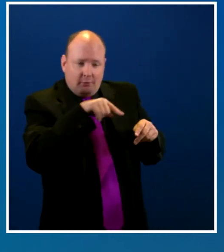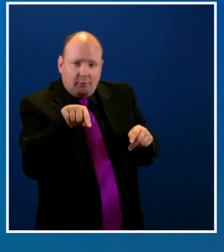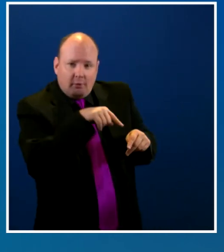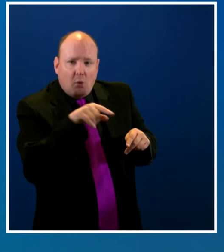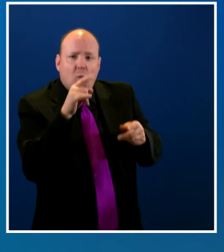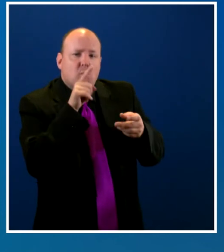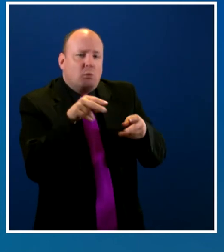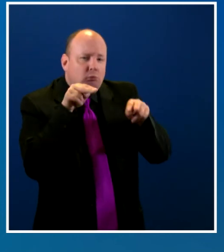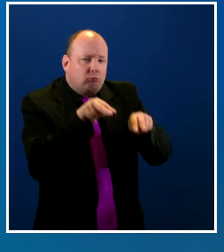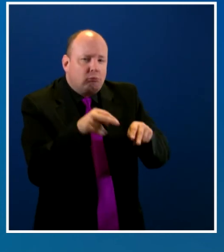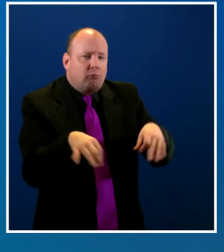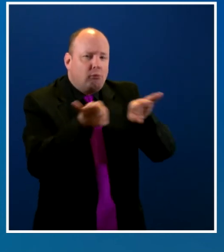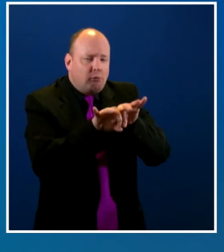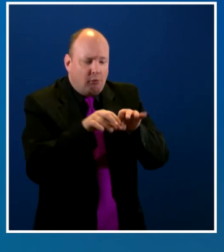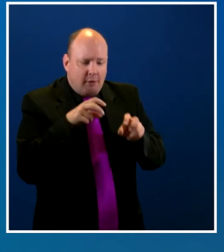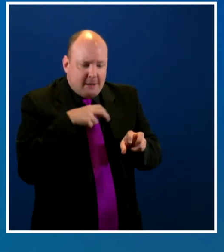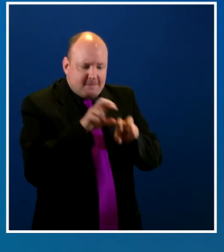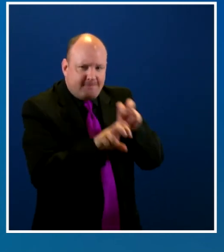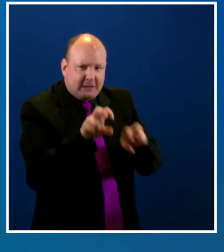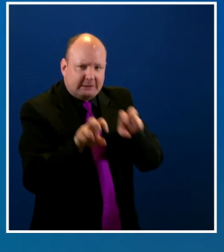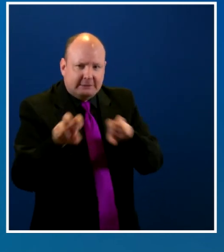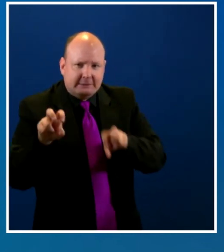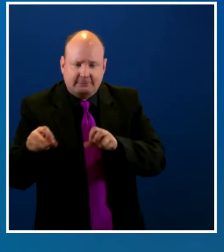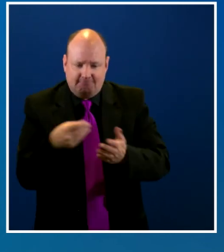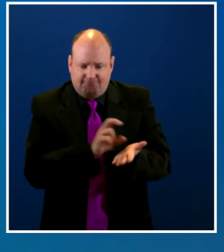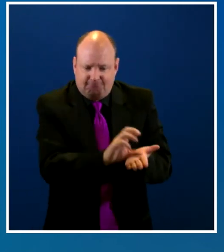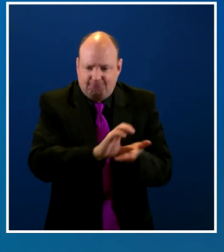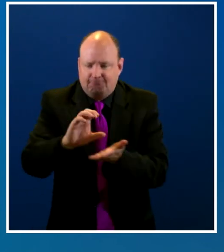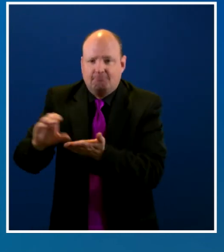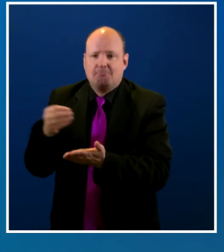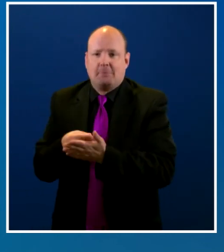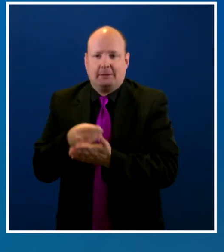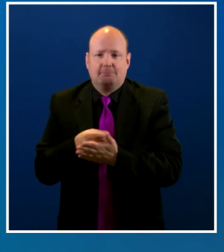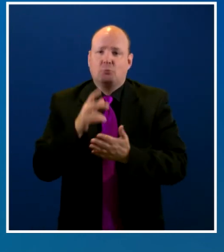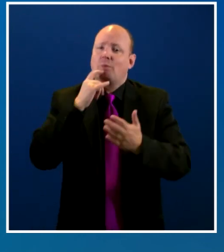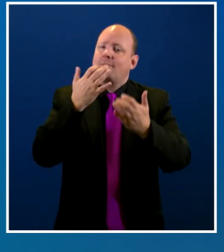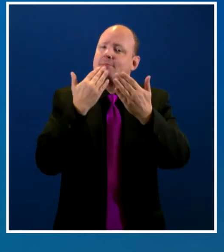in the coming months. Thank you so much for joining me for today's update.